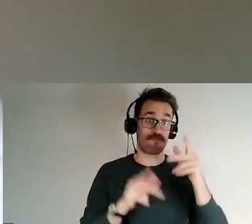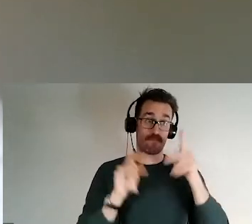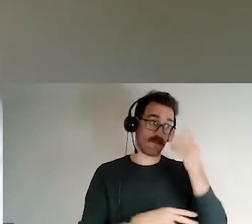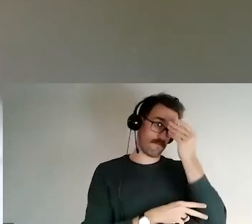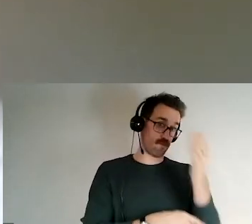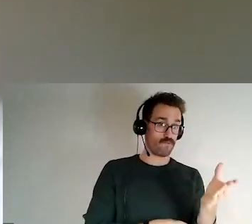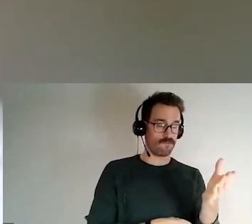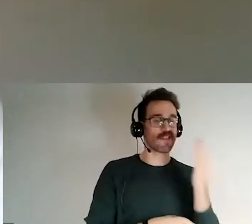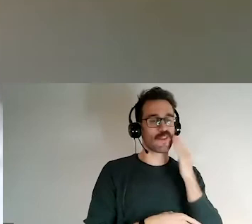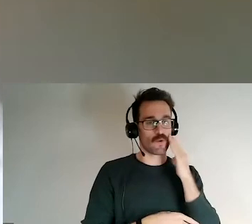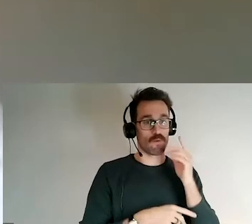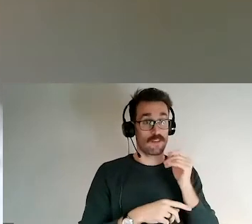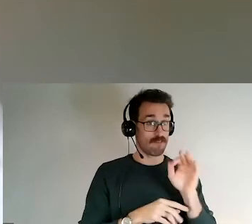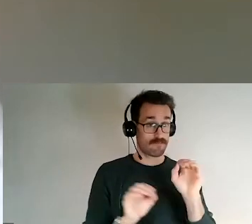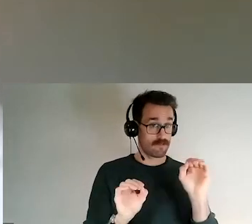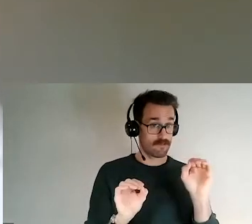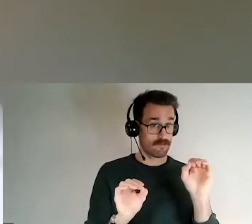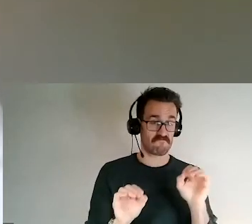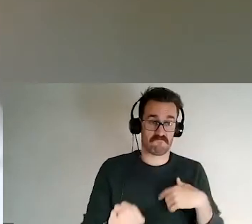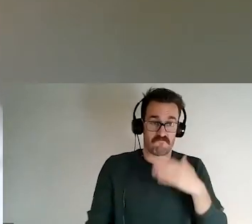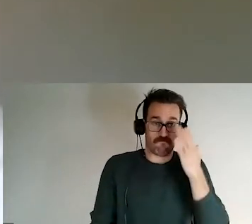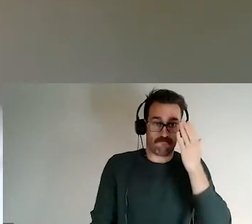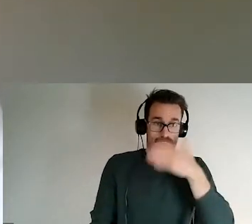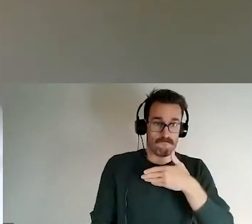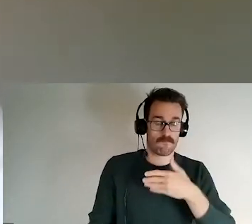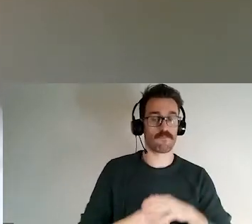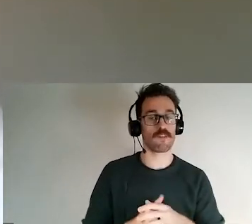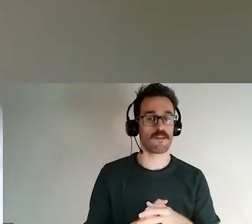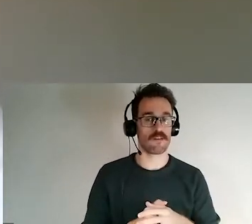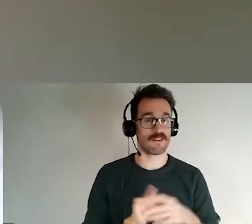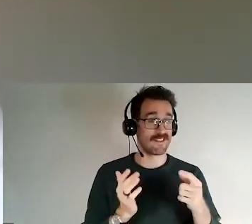Unfortunately, many times symptoms may not be interpreted correctly by others,